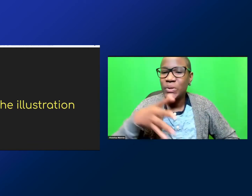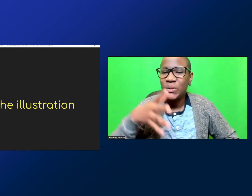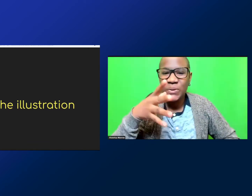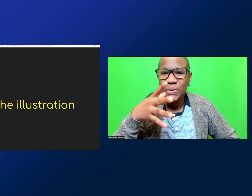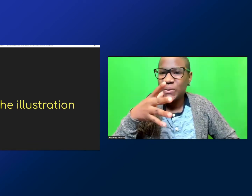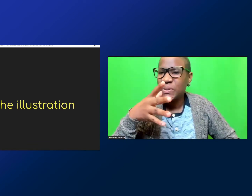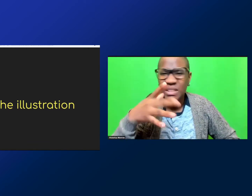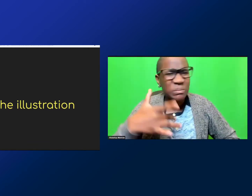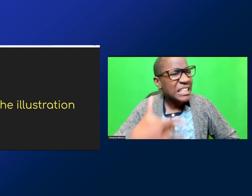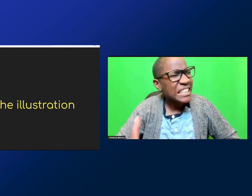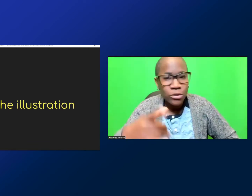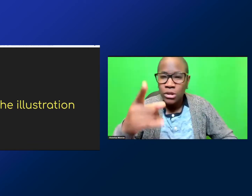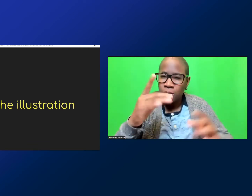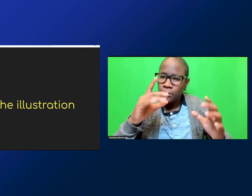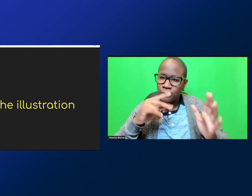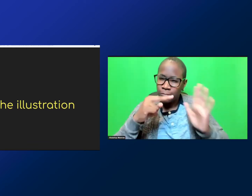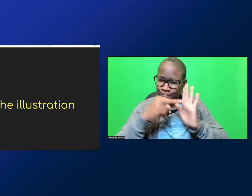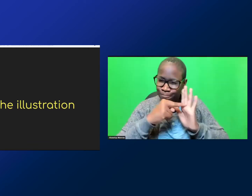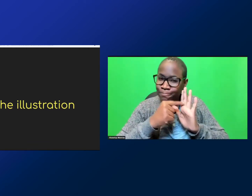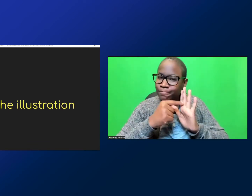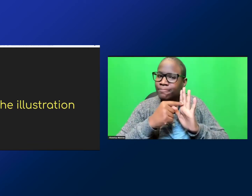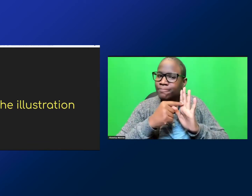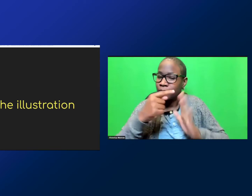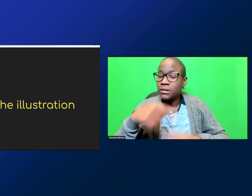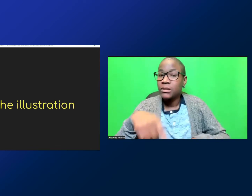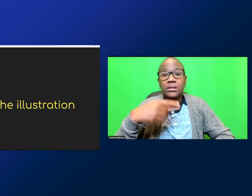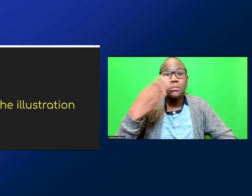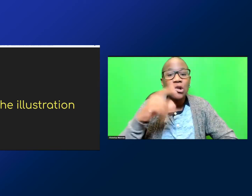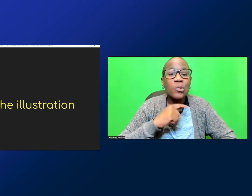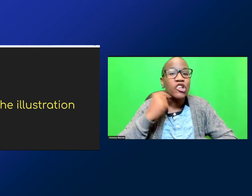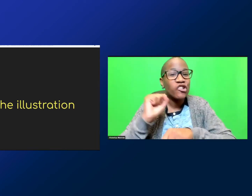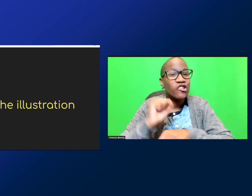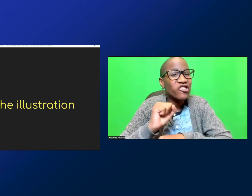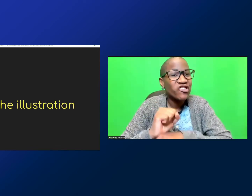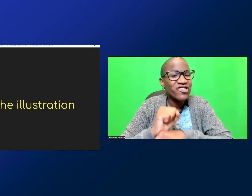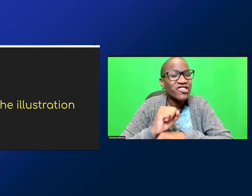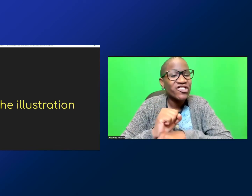certain members that we see in our actual society they're made to be invisible in these story books